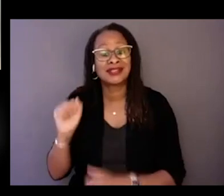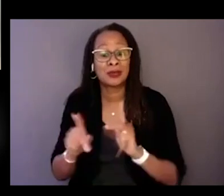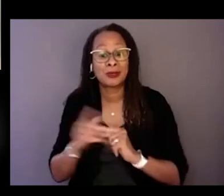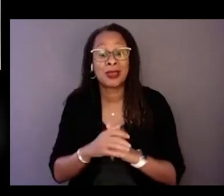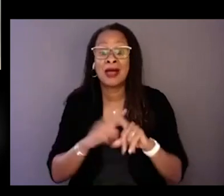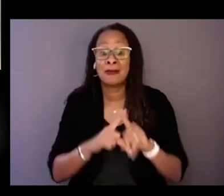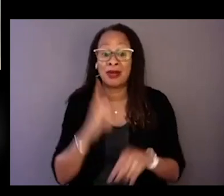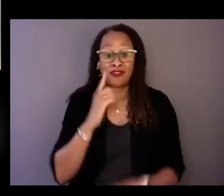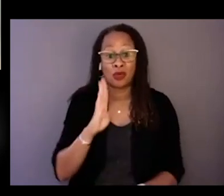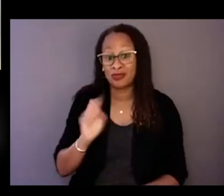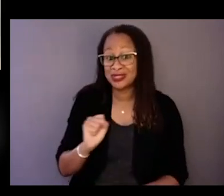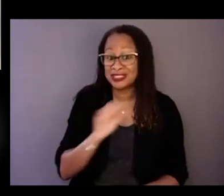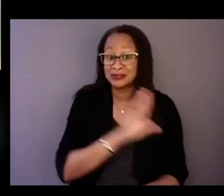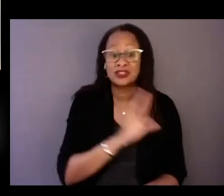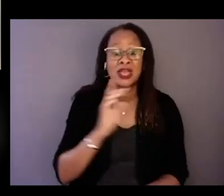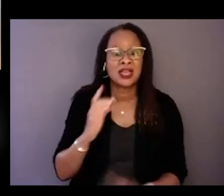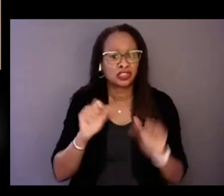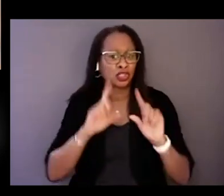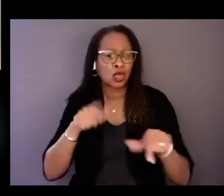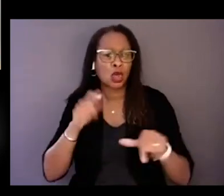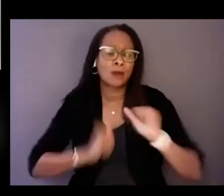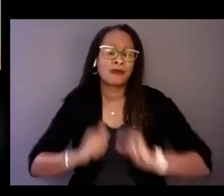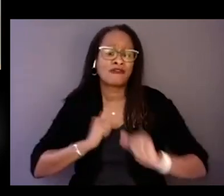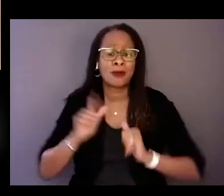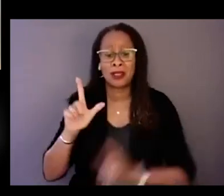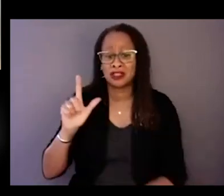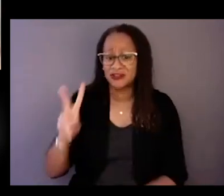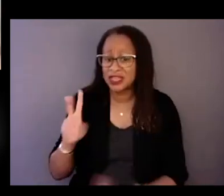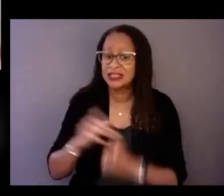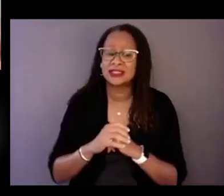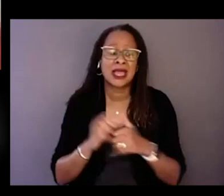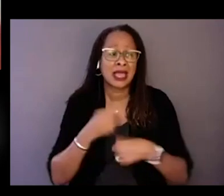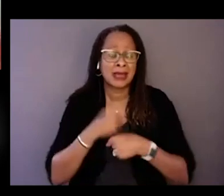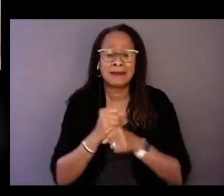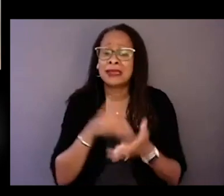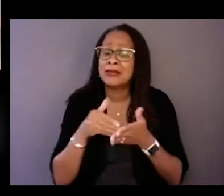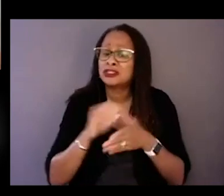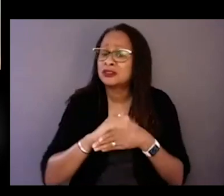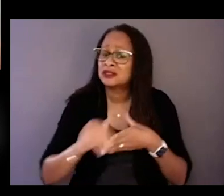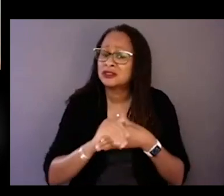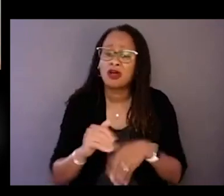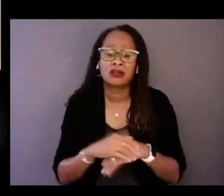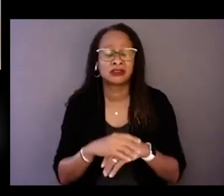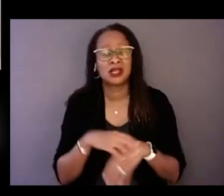and perform in Las Vegas and make millions of dollars and be a huge superstar. So how can those two things be true,